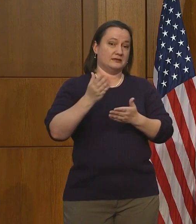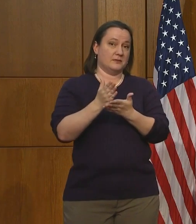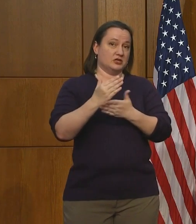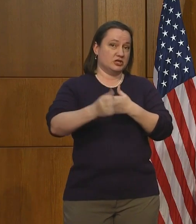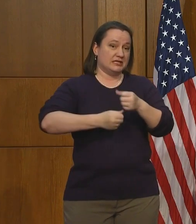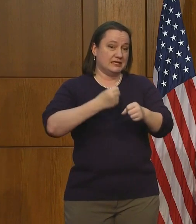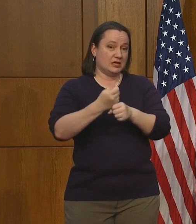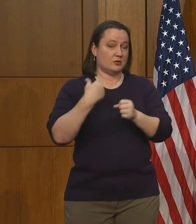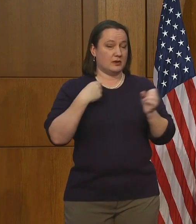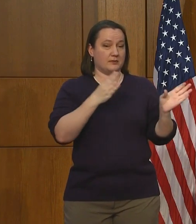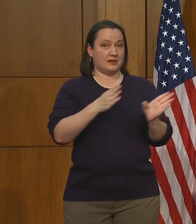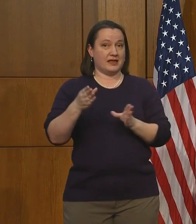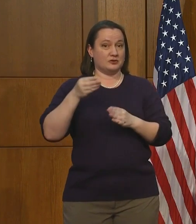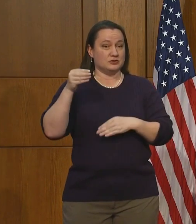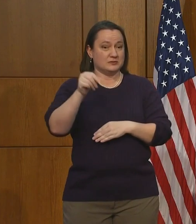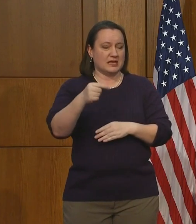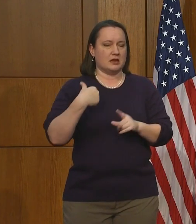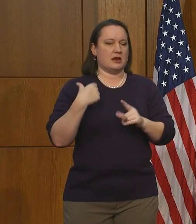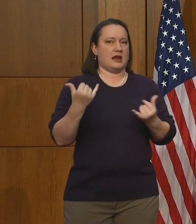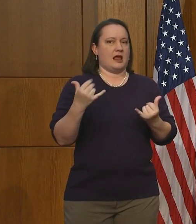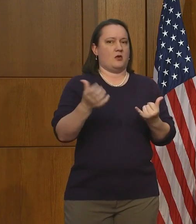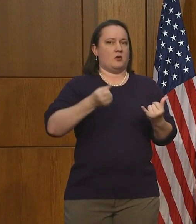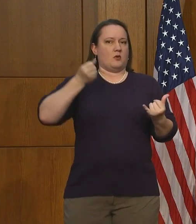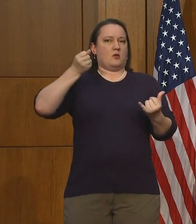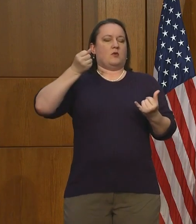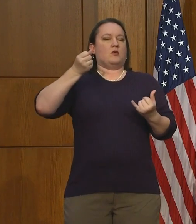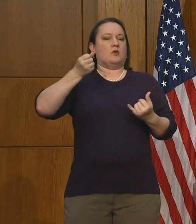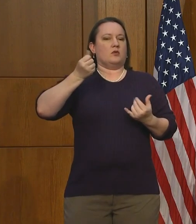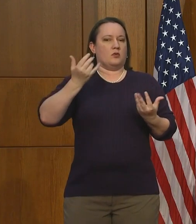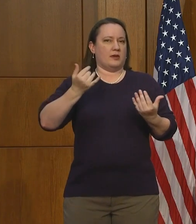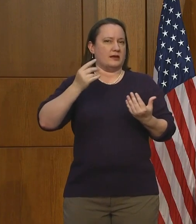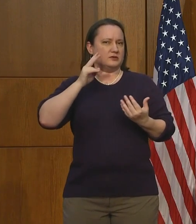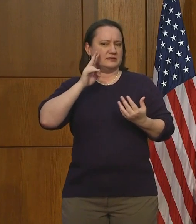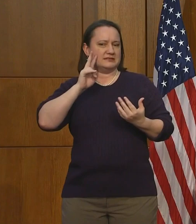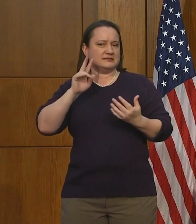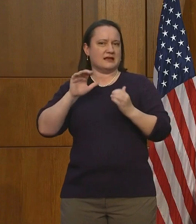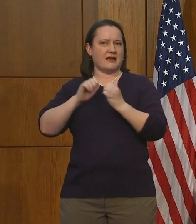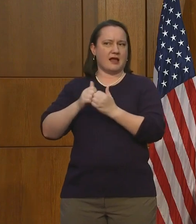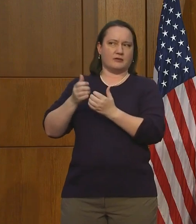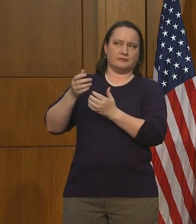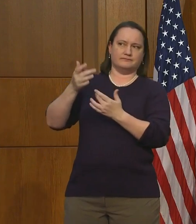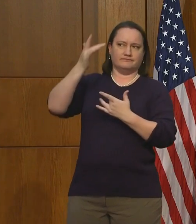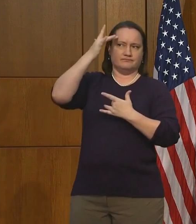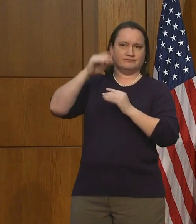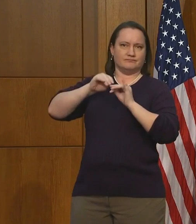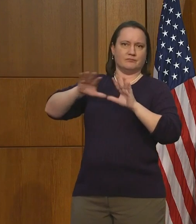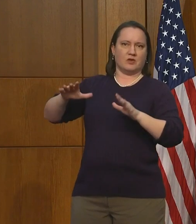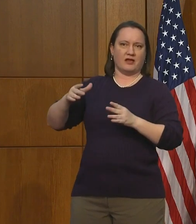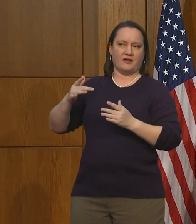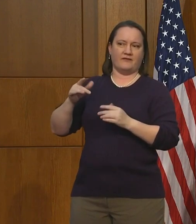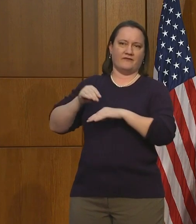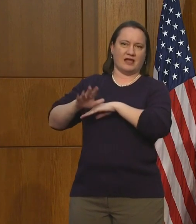PLANNED FOR THE NEXT BUDGET YEAR. WHILE WE SX EXCESS THE